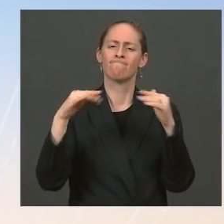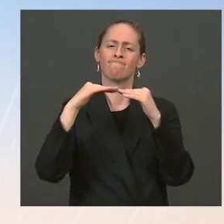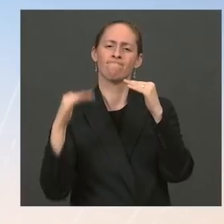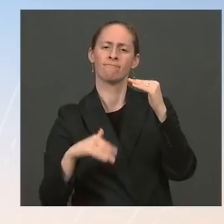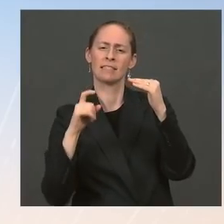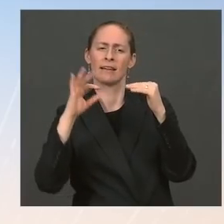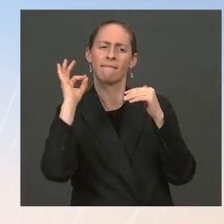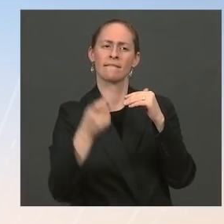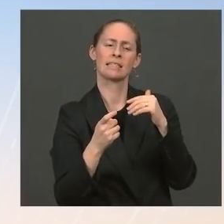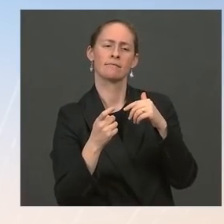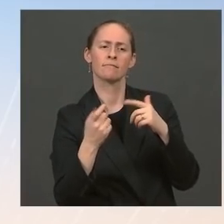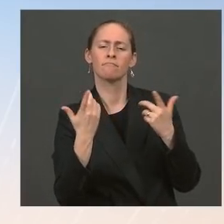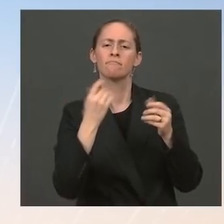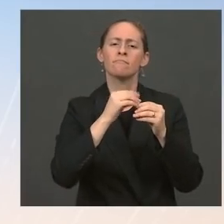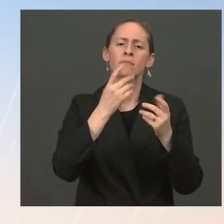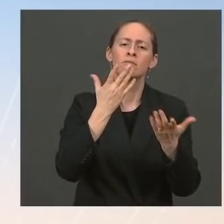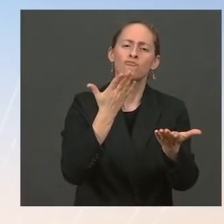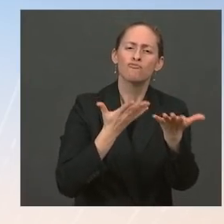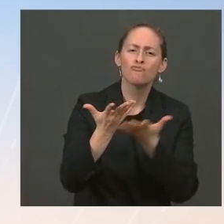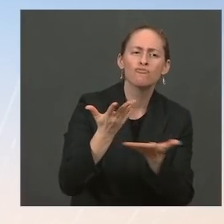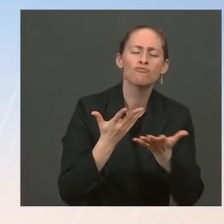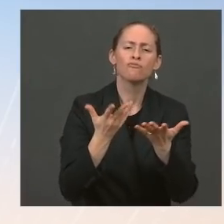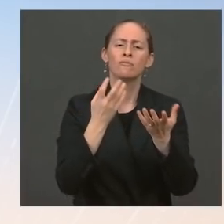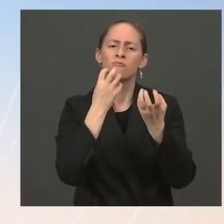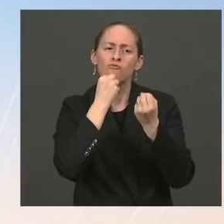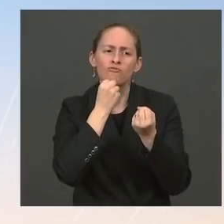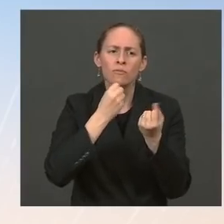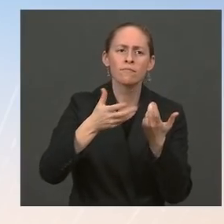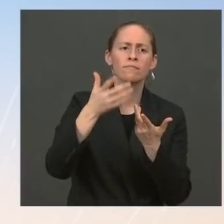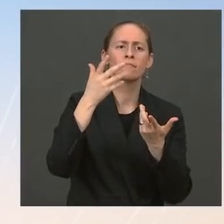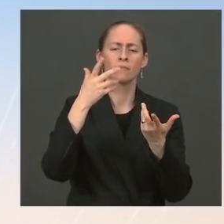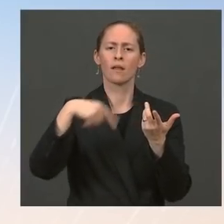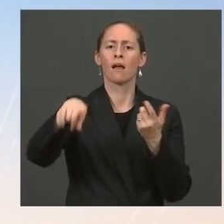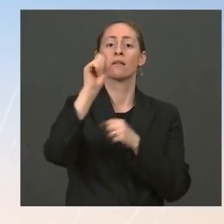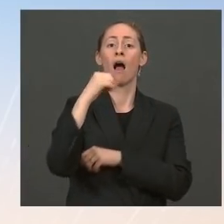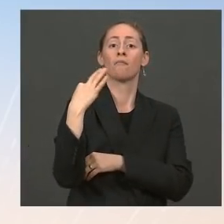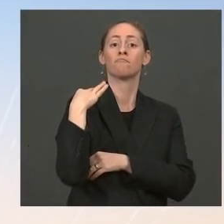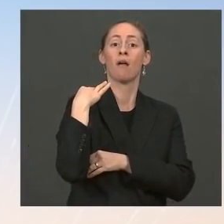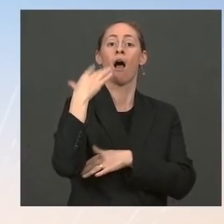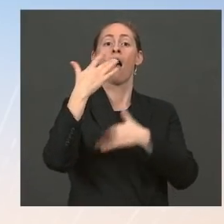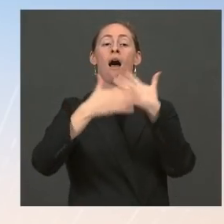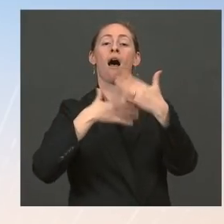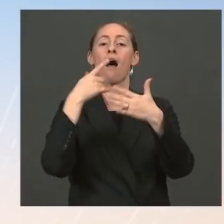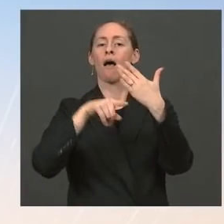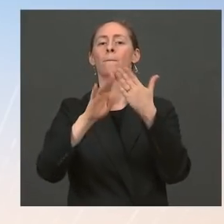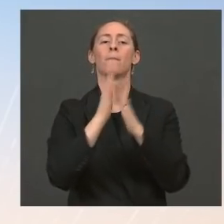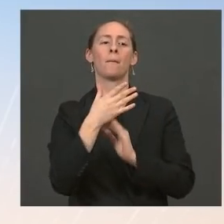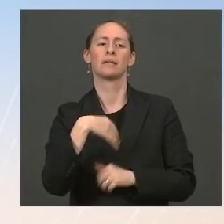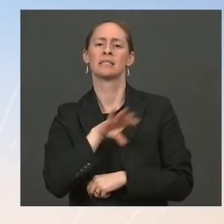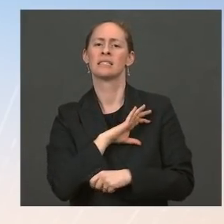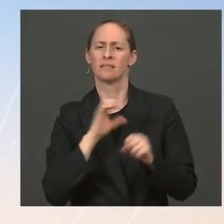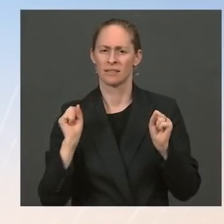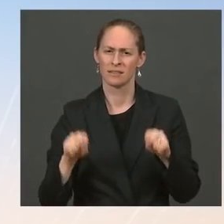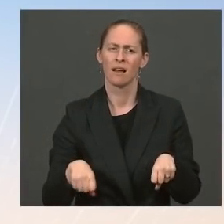there needs to be a more effective asylum processing. We need -- that we believe there needs to be smarter border security investment.